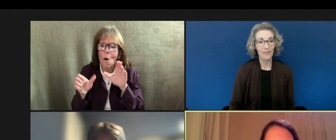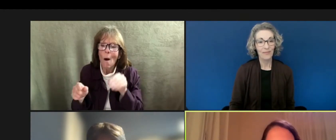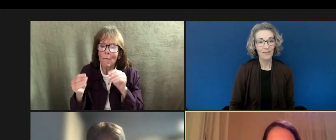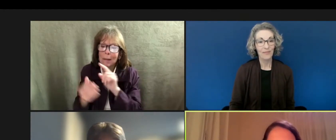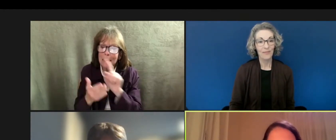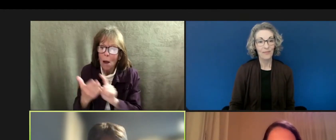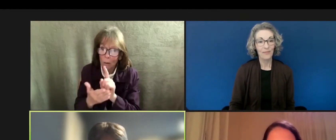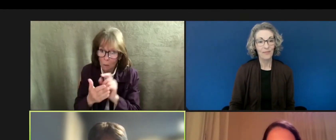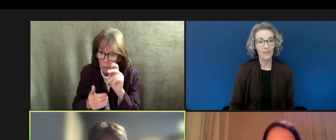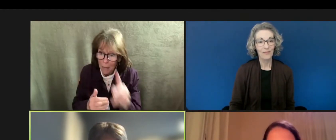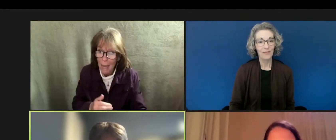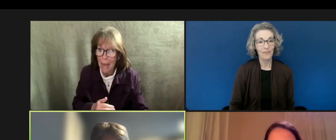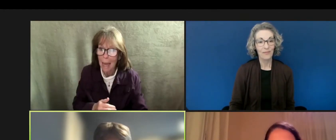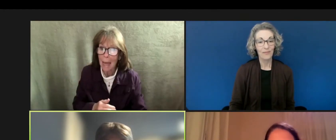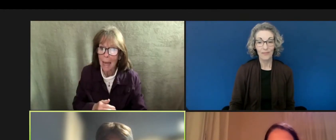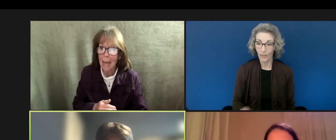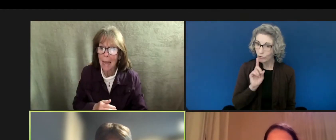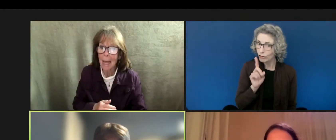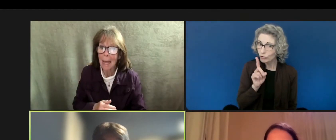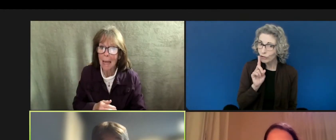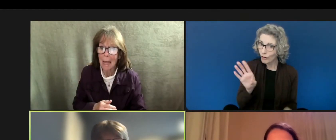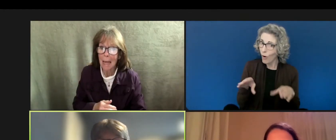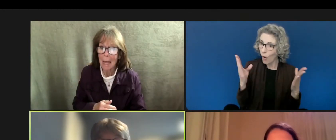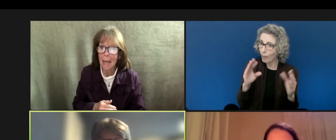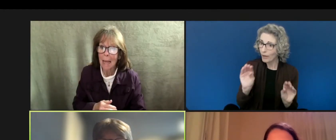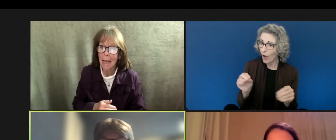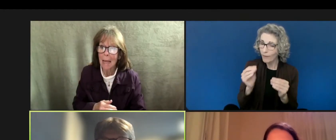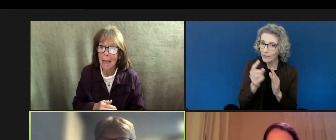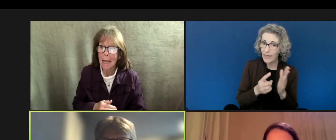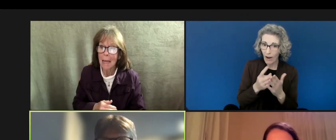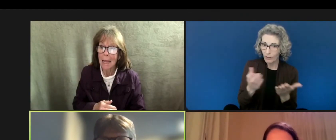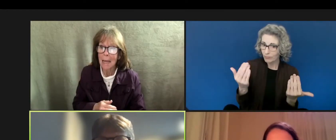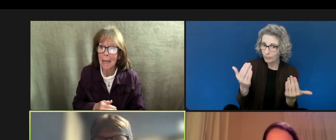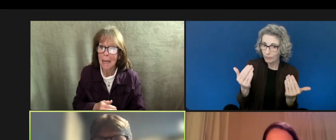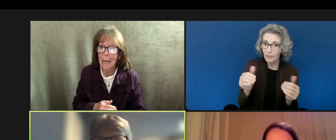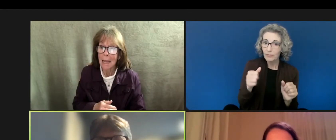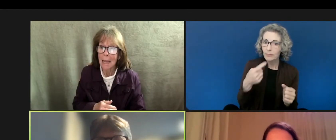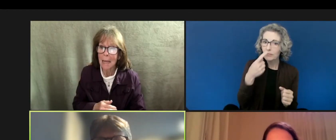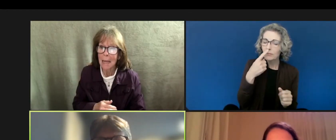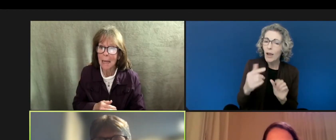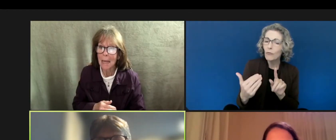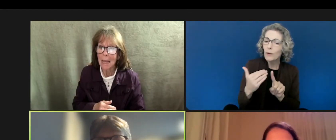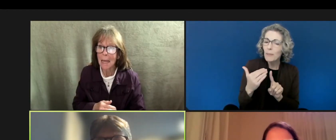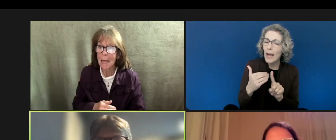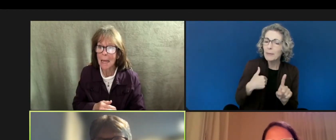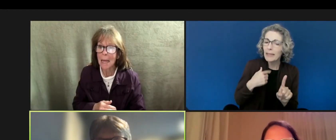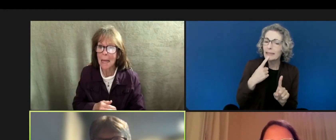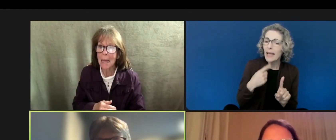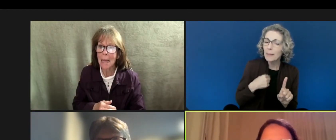Yeah sure sure, it's my open office hour, can you please remind me your name >> Yeah, it's here,